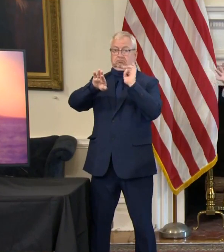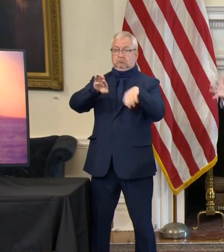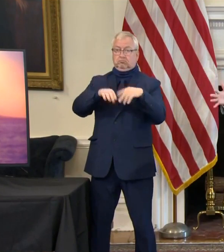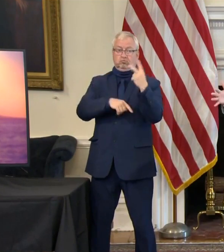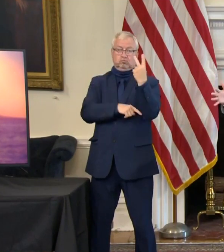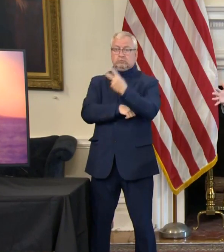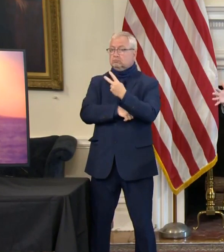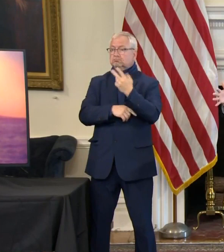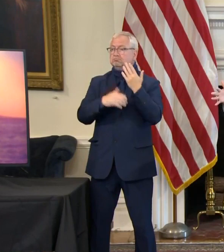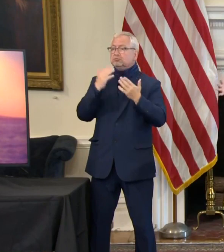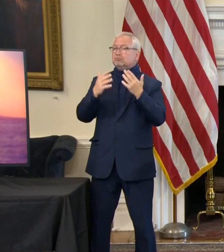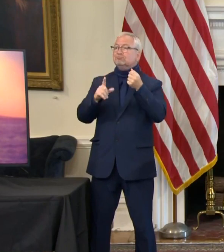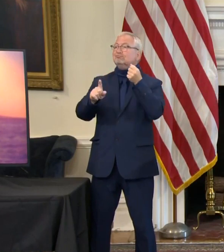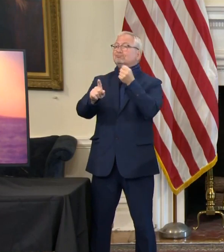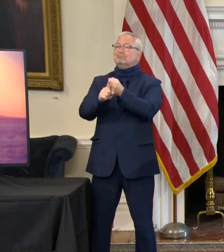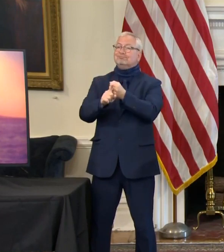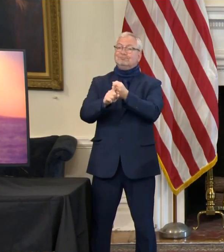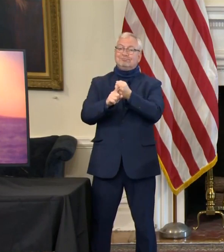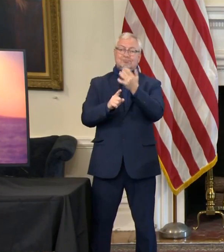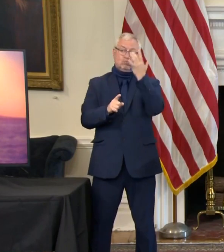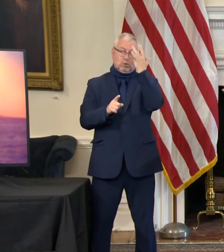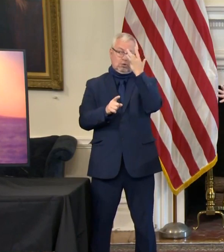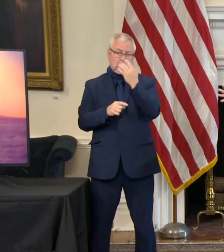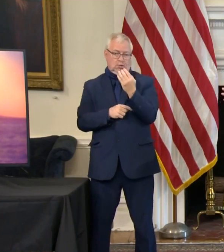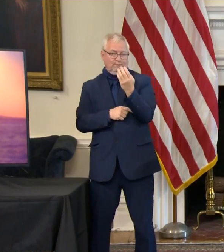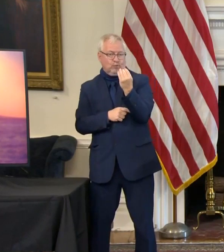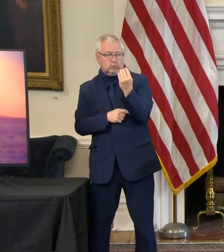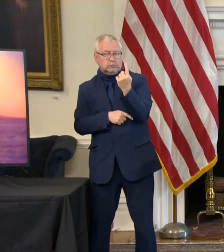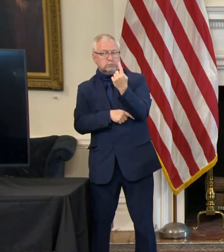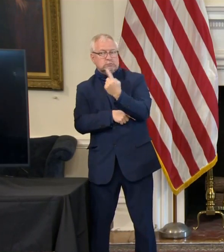ON THE TWO DAYS, THAT ONE OR TWO DAYS DOES NOT MAKE A TREND.